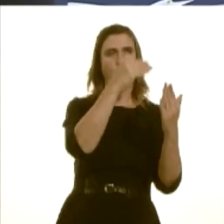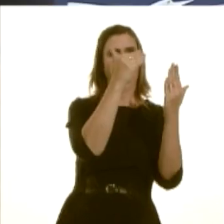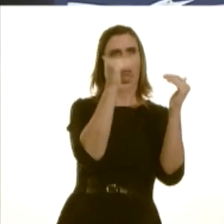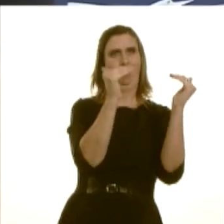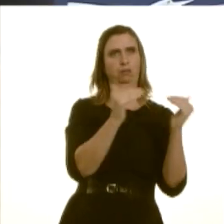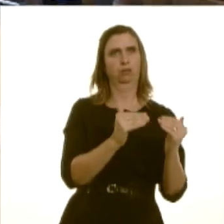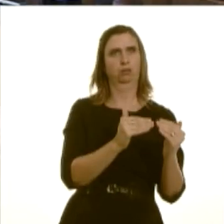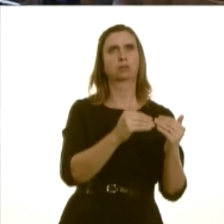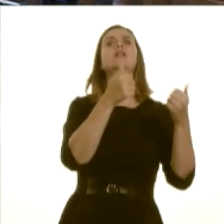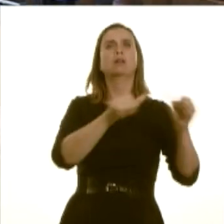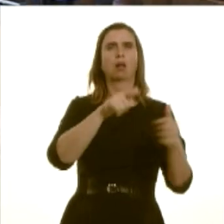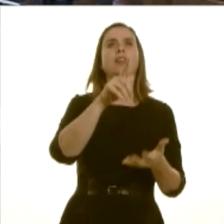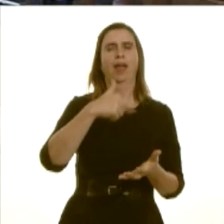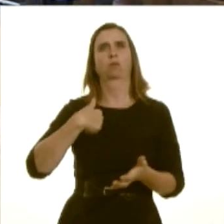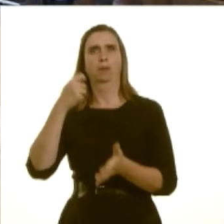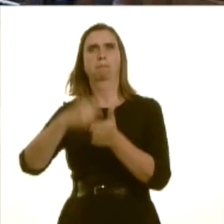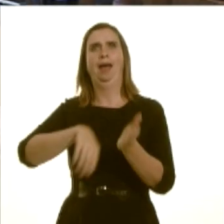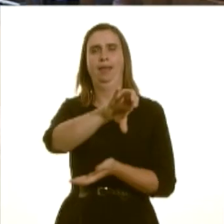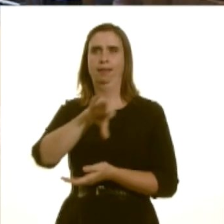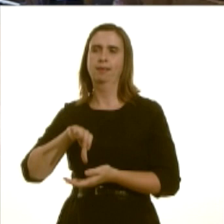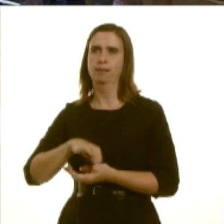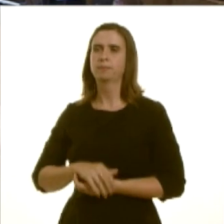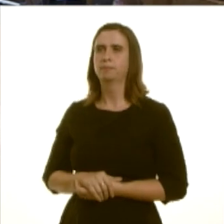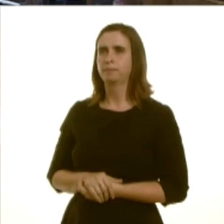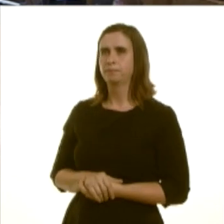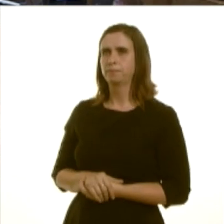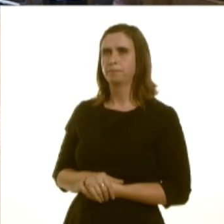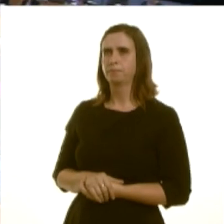that I welcome. Aled Roberts: 8. A wnaiff y Prif Weinidog